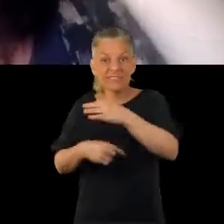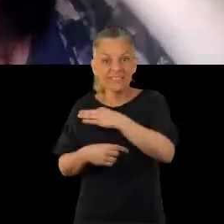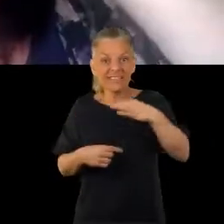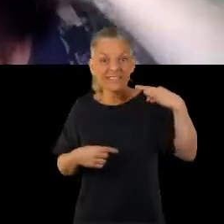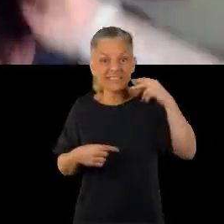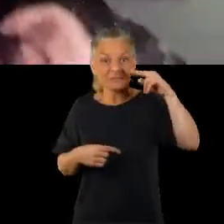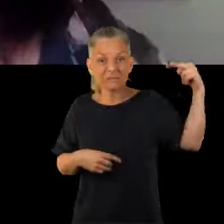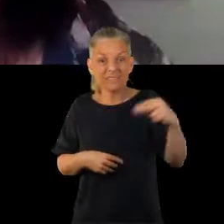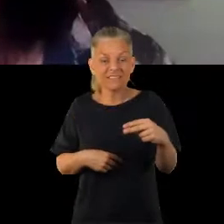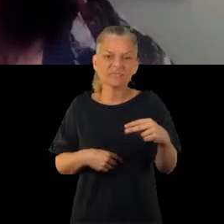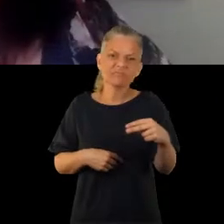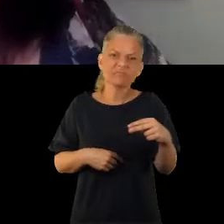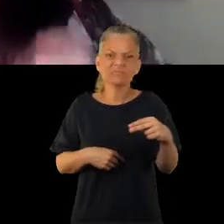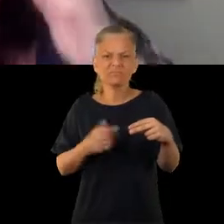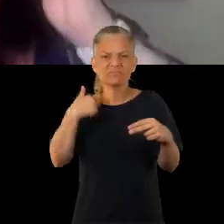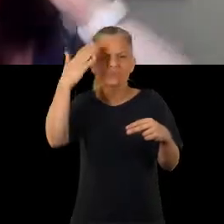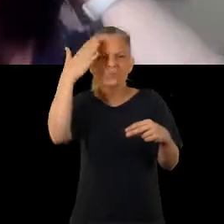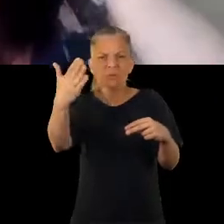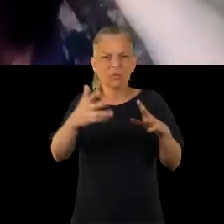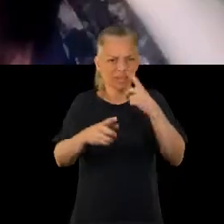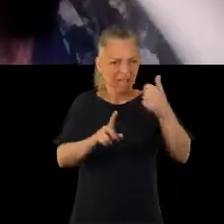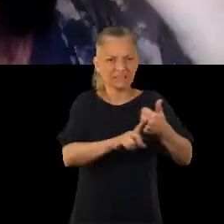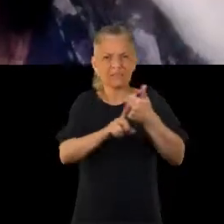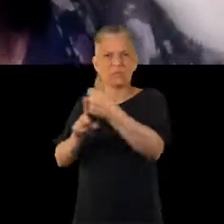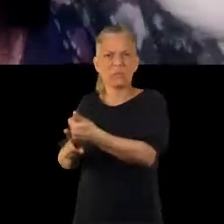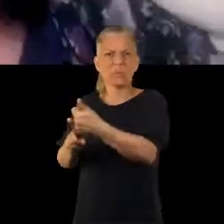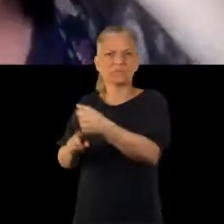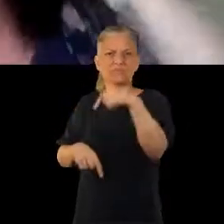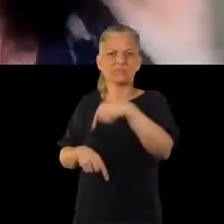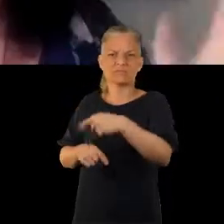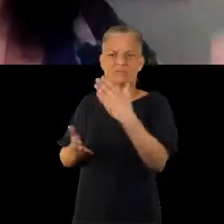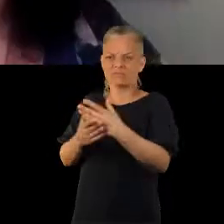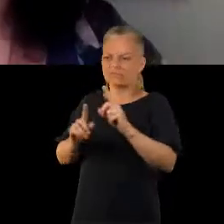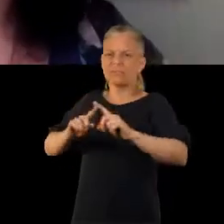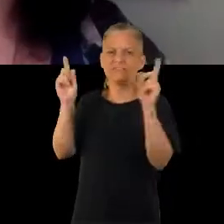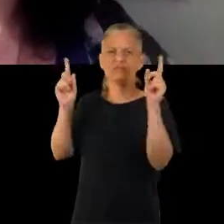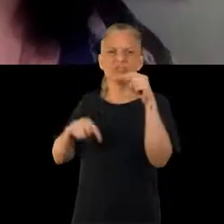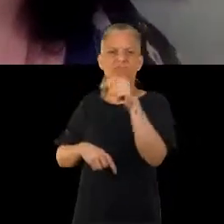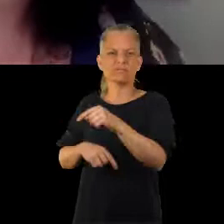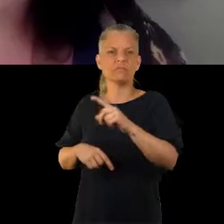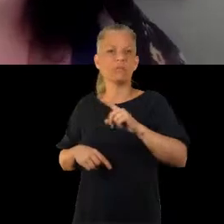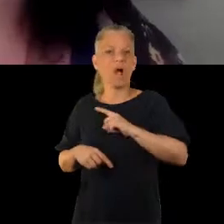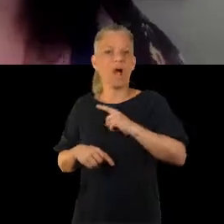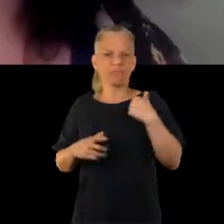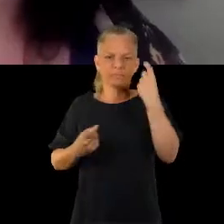already a lot of overlap in terms of values. I think the real challenges are when you’re coming from a perspective of an organisation that’s being set up with